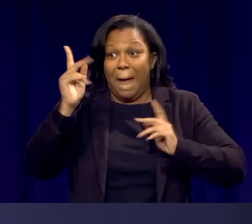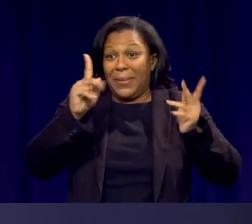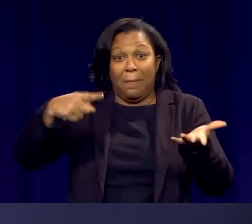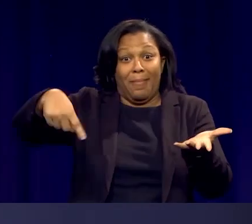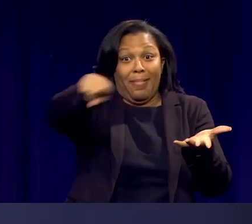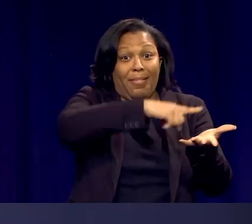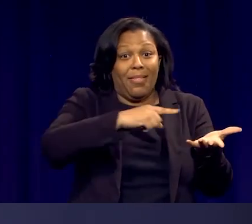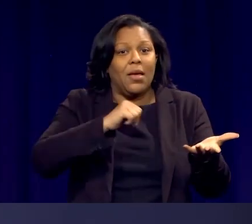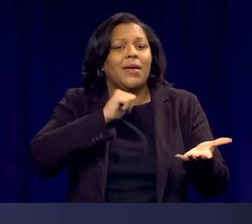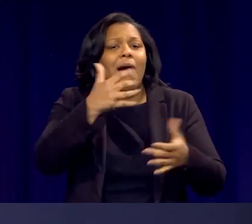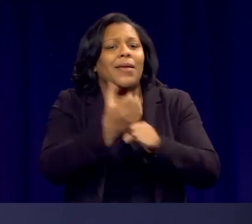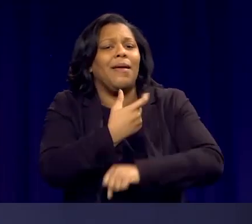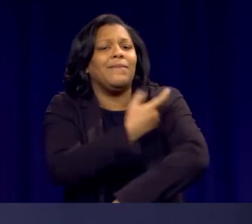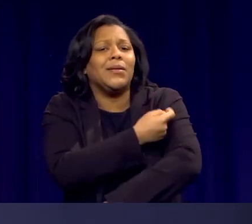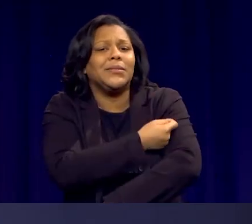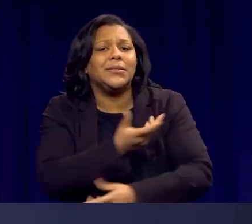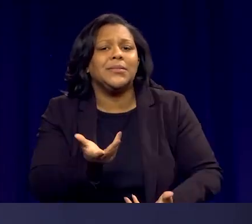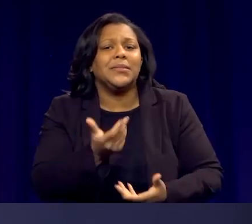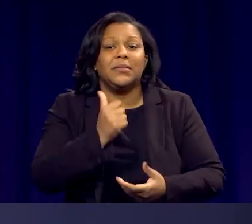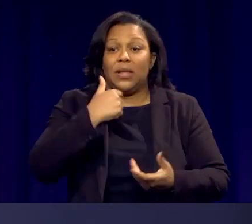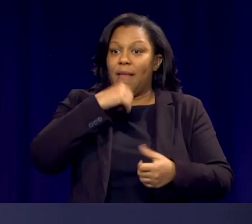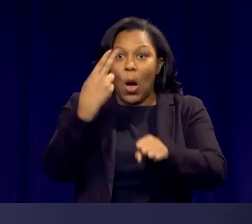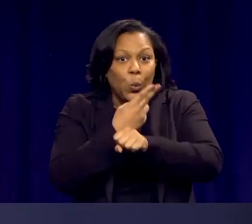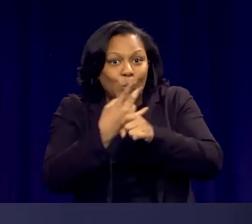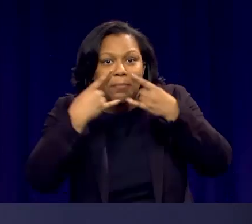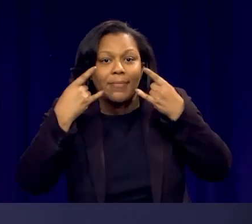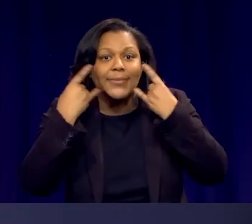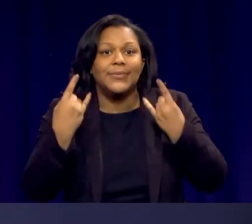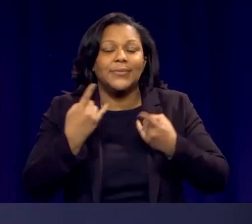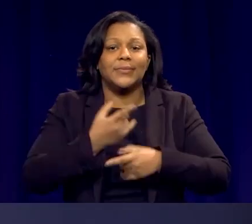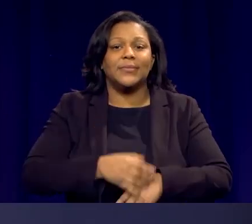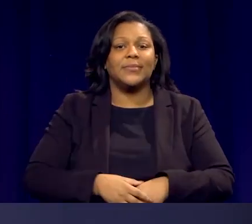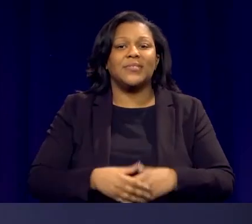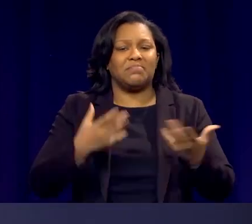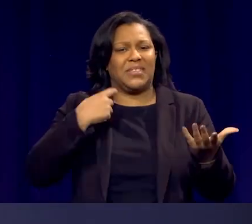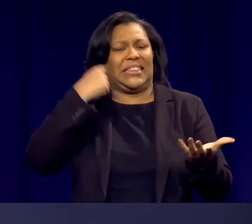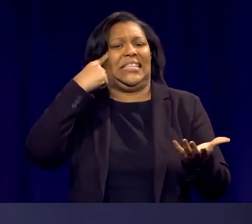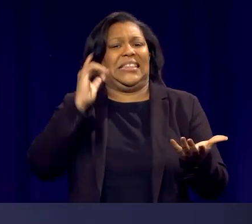because people aren't getting vaccinated, because we aren't wearing masks.